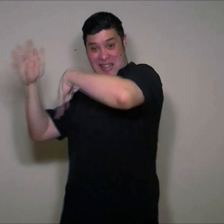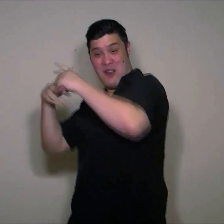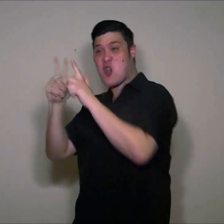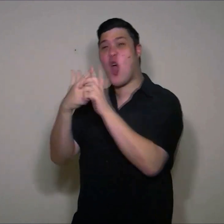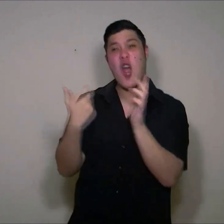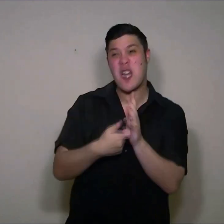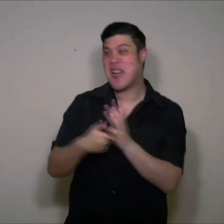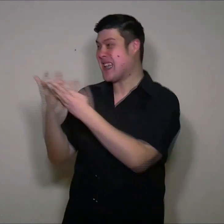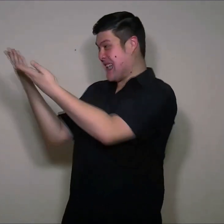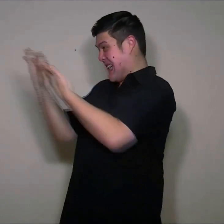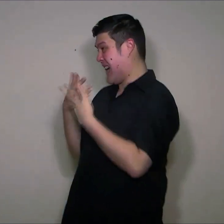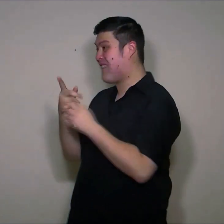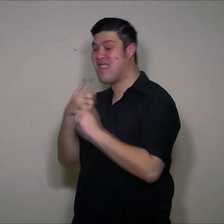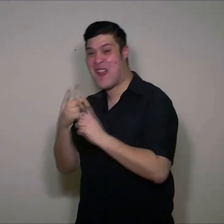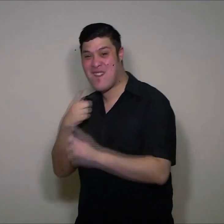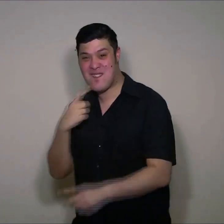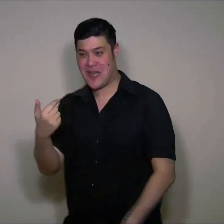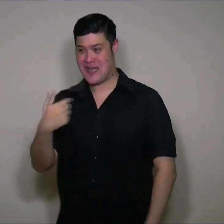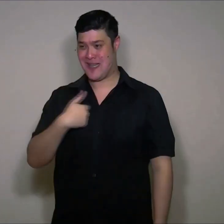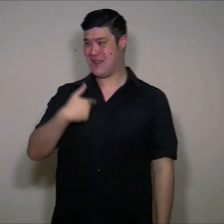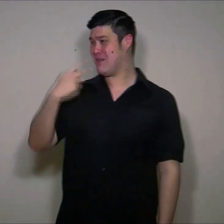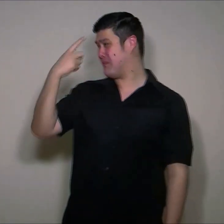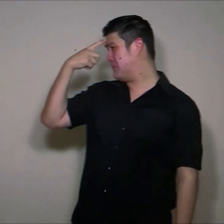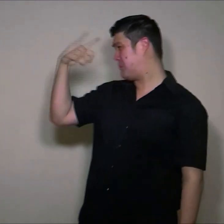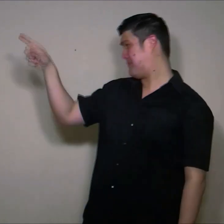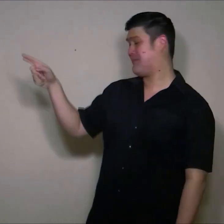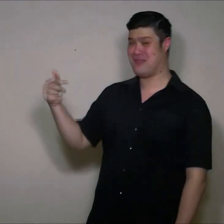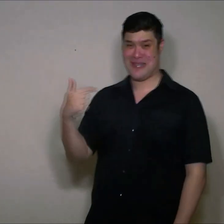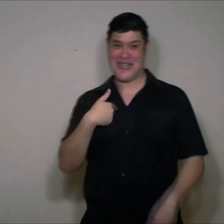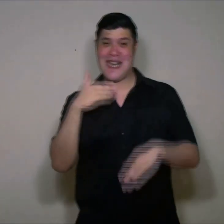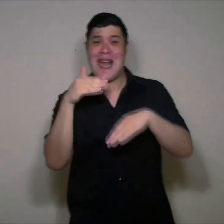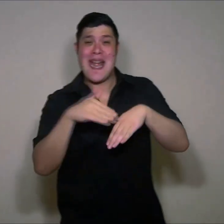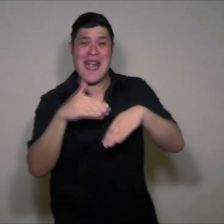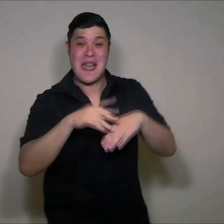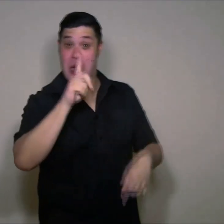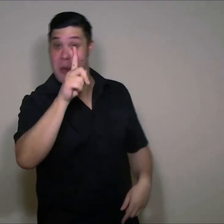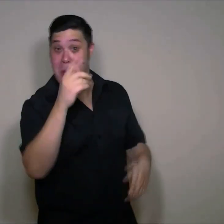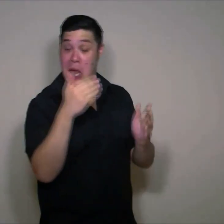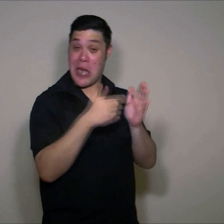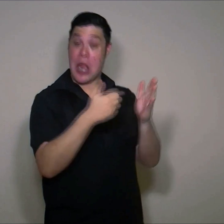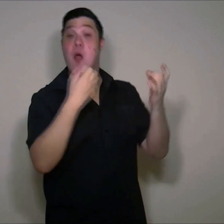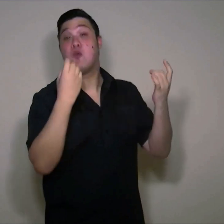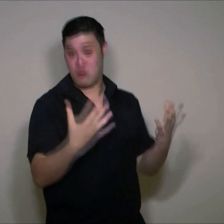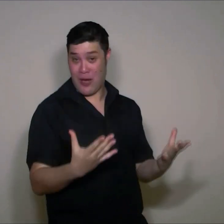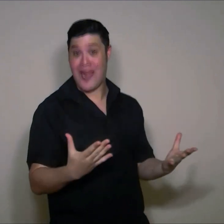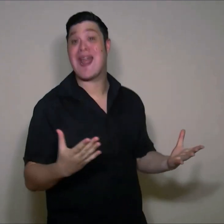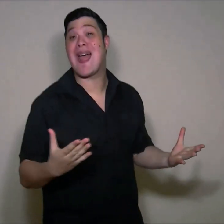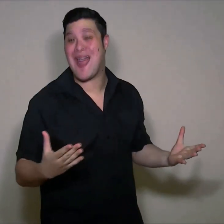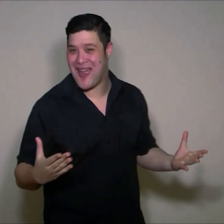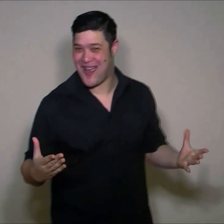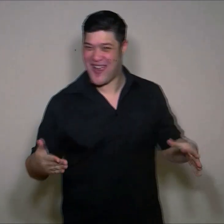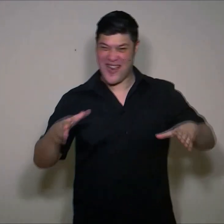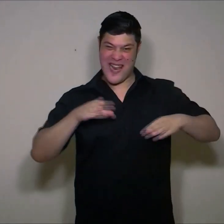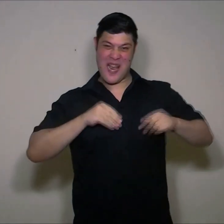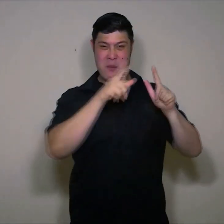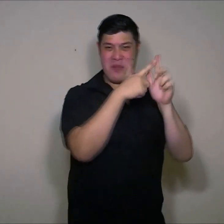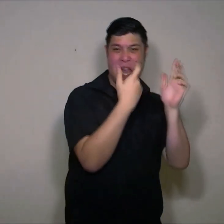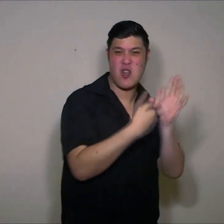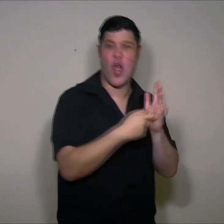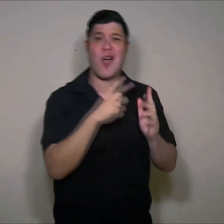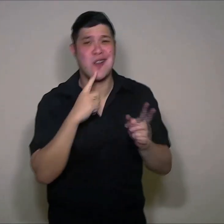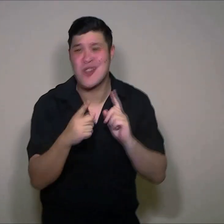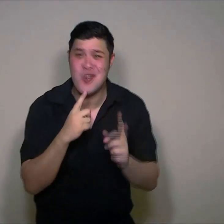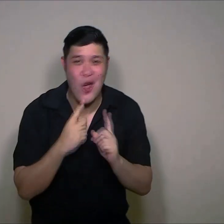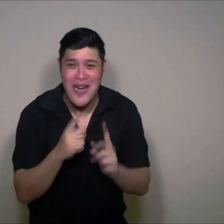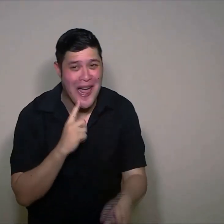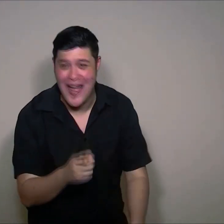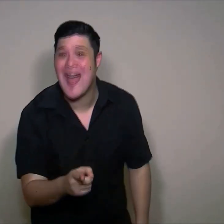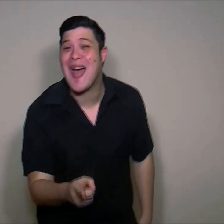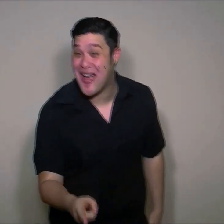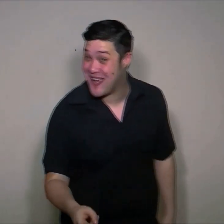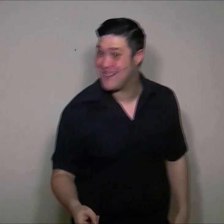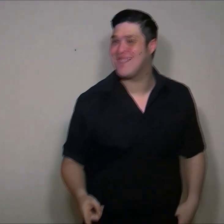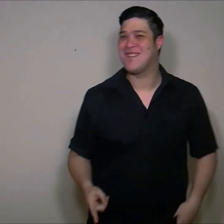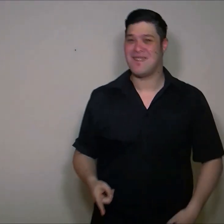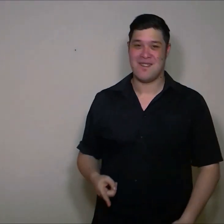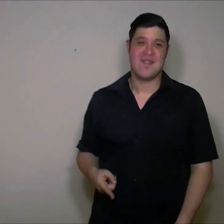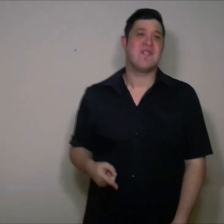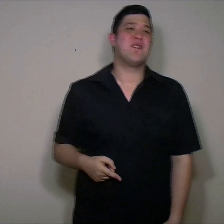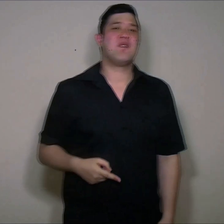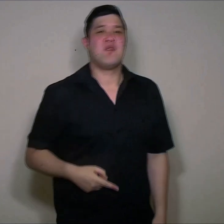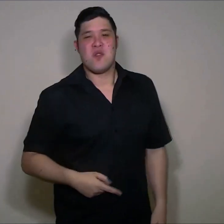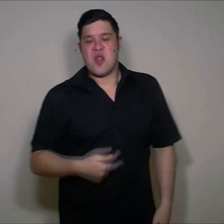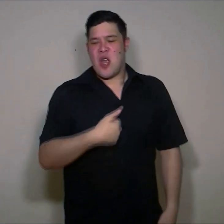Baby i never listened good, i never did the things i should But I'm ready to take Doctor's orders